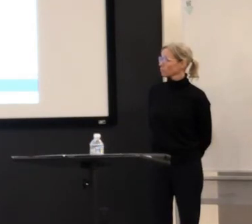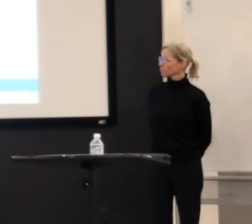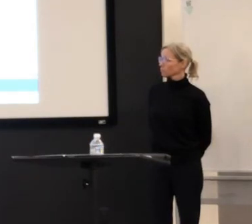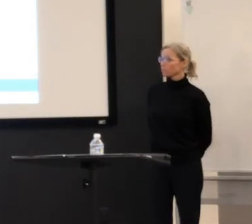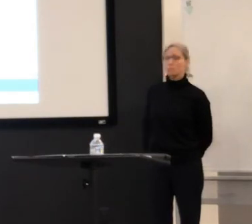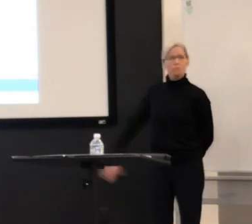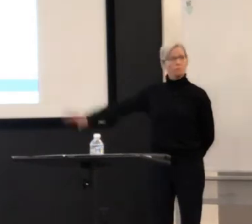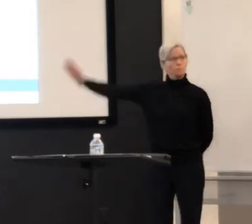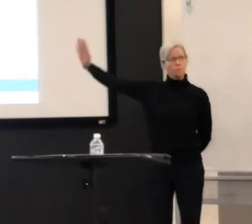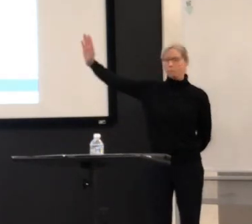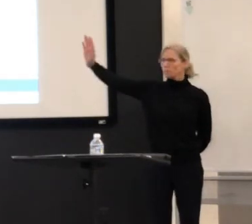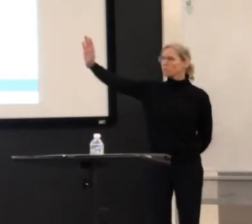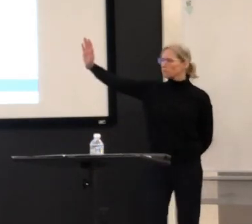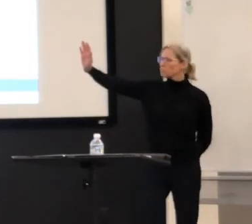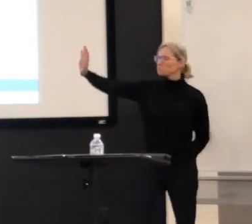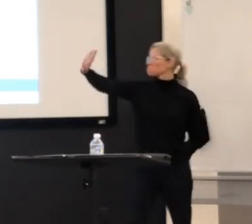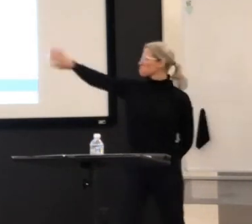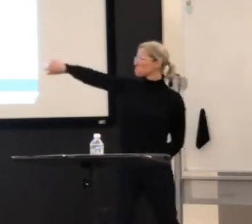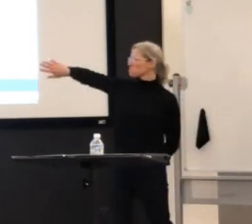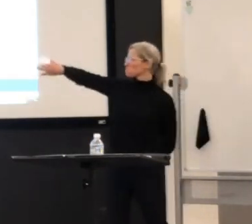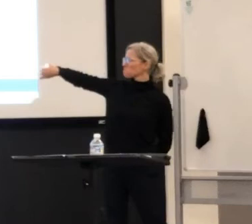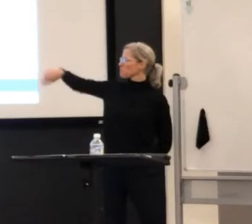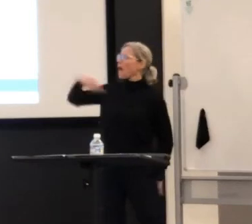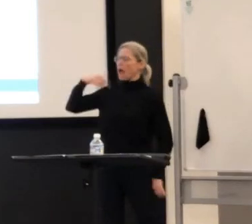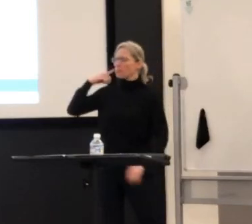We can probably skip these, I think this is where I've ended before.